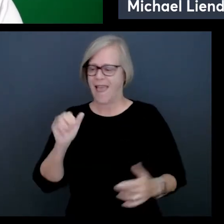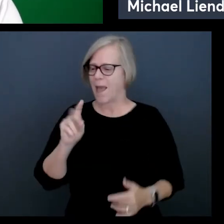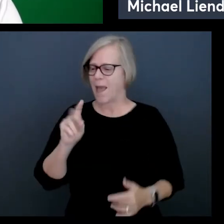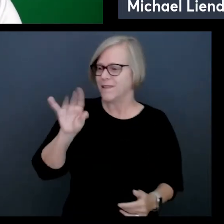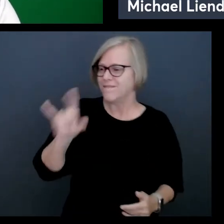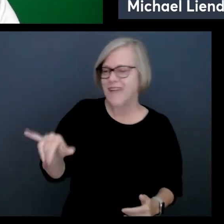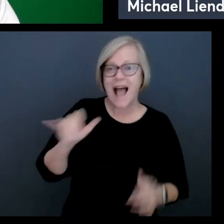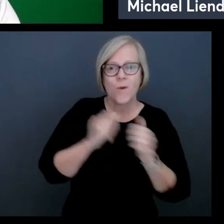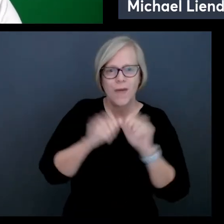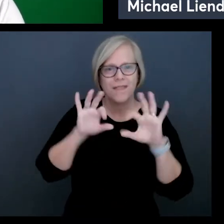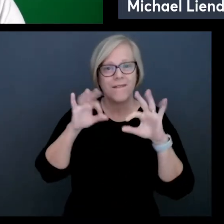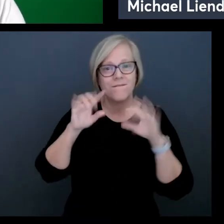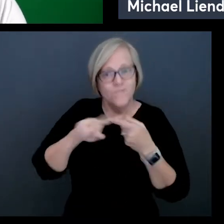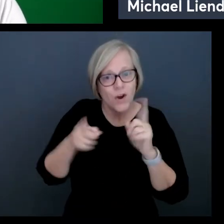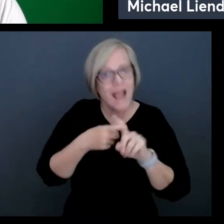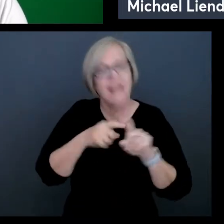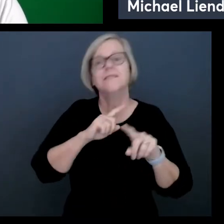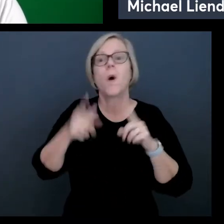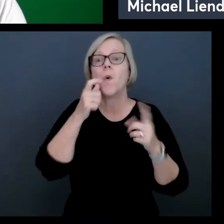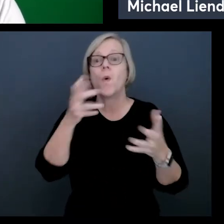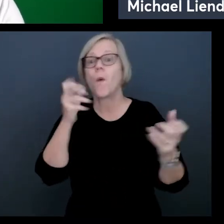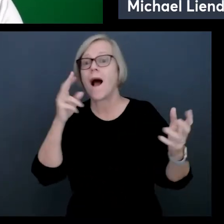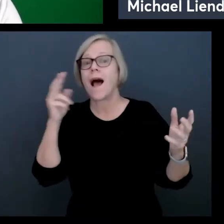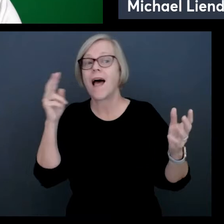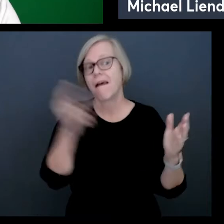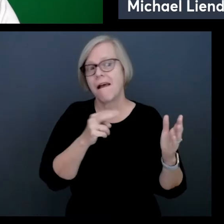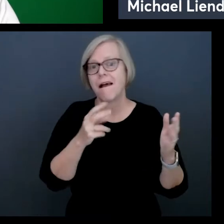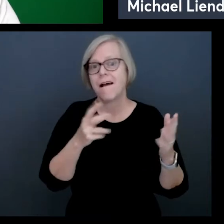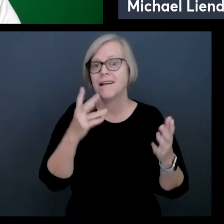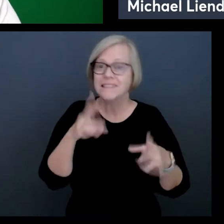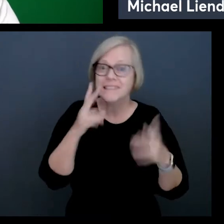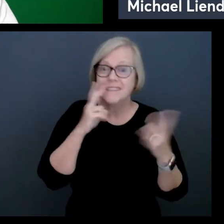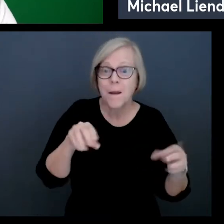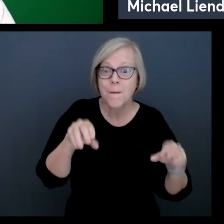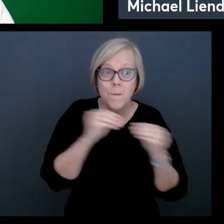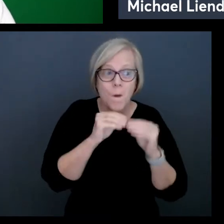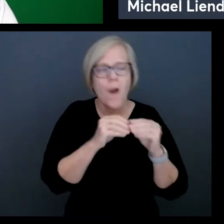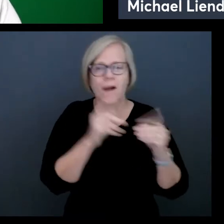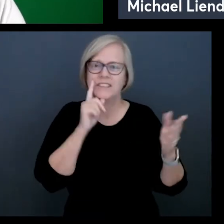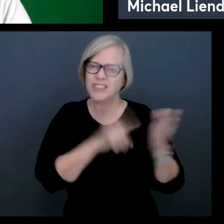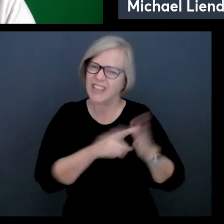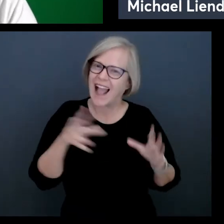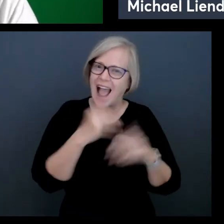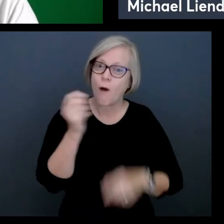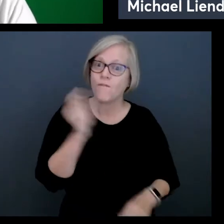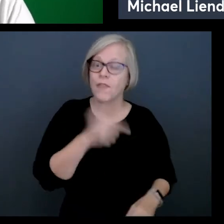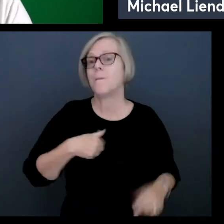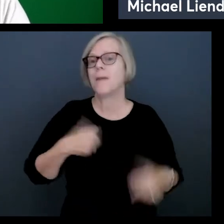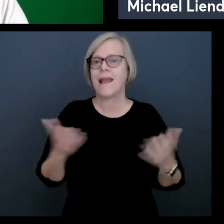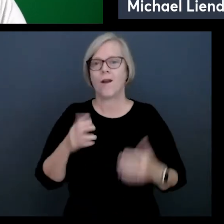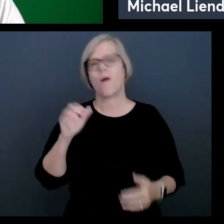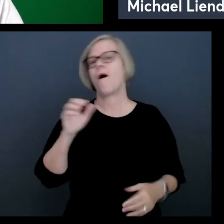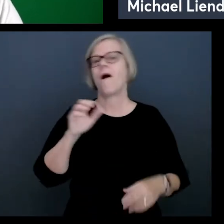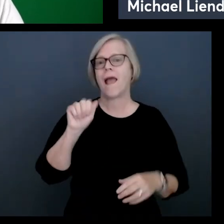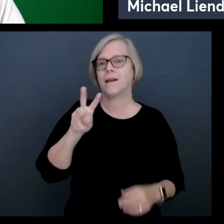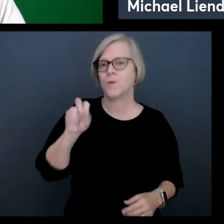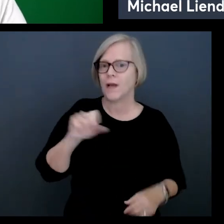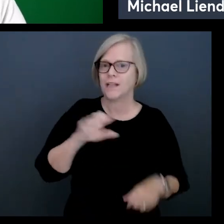Typically, you and I, we're on "Amplify with Friends." For those who want to check us out, check us on over there, but this time, "AWS On Air."